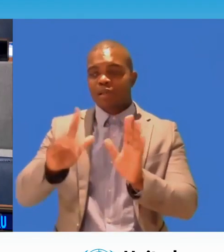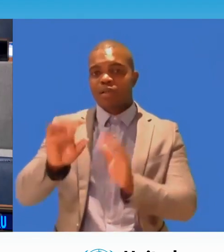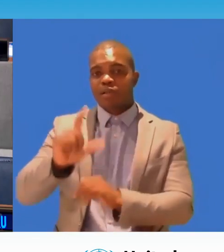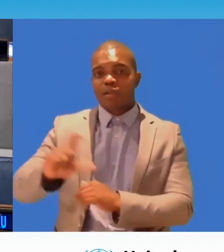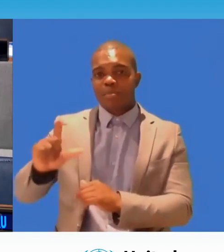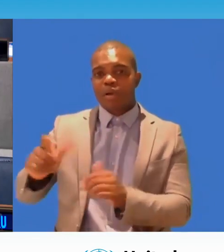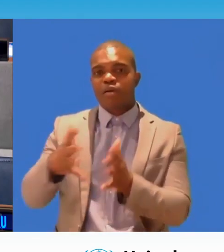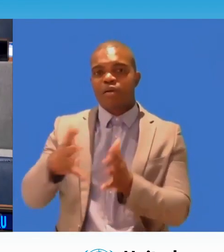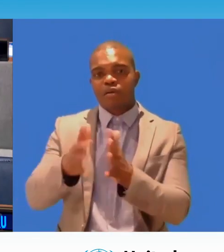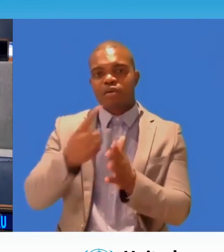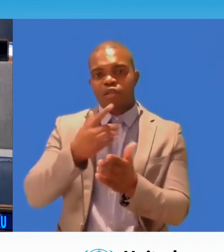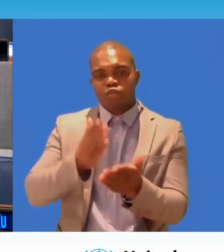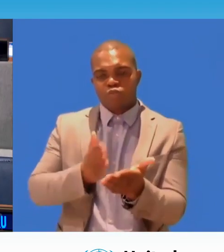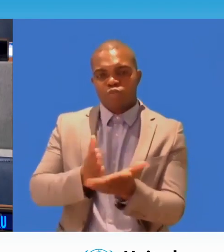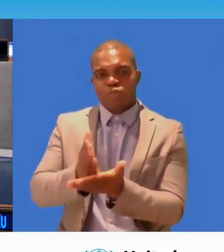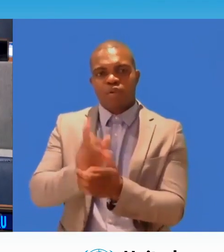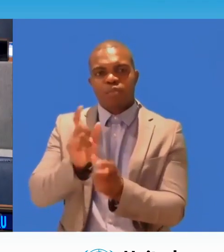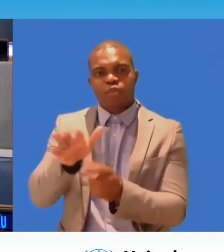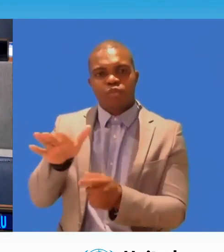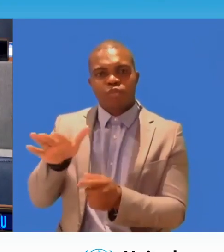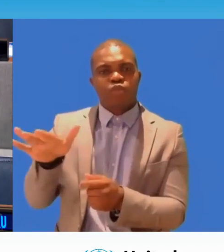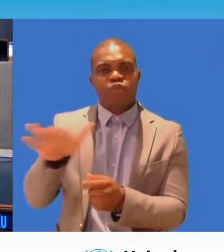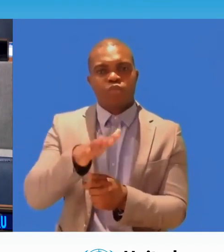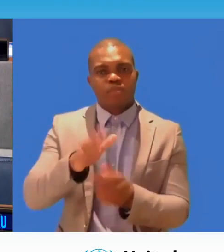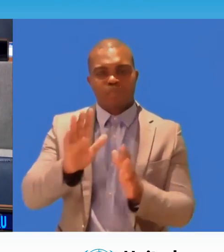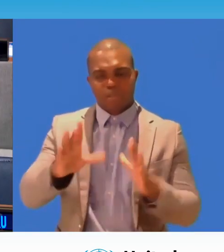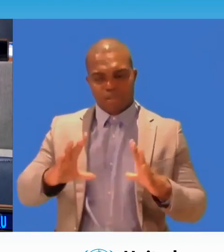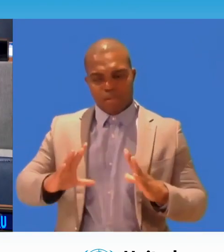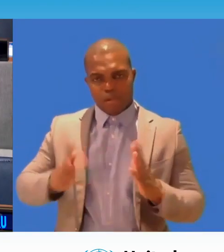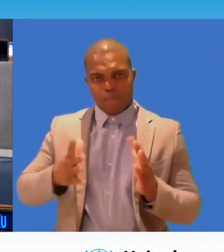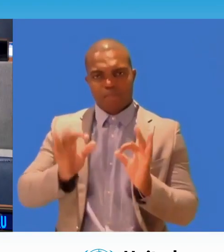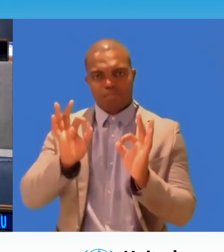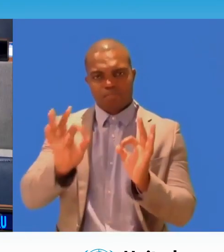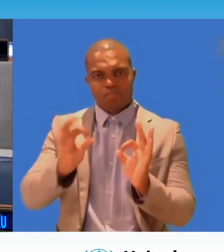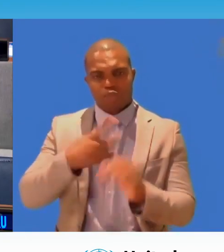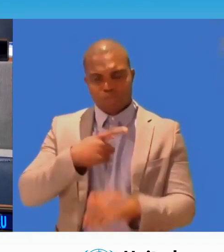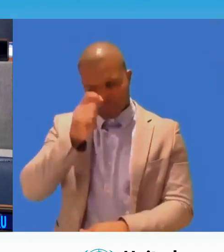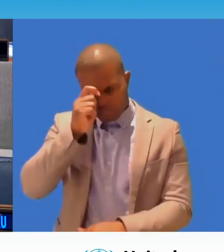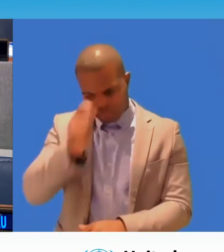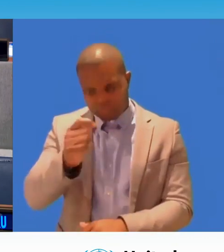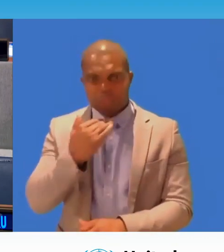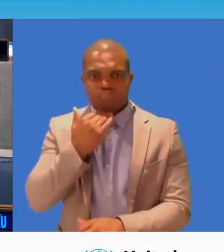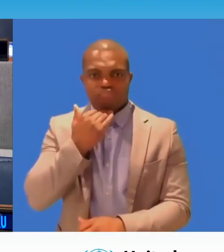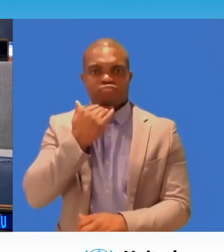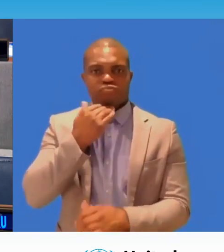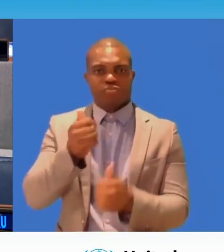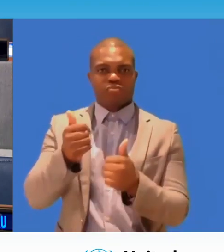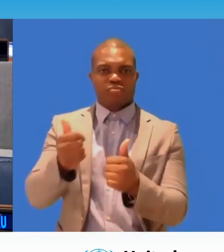to equality and the right to social justice is fundamental rights participation of person with